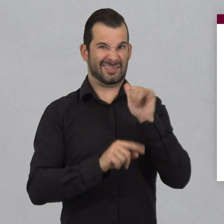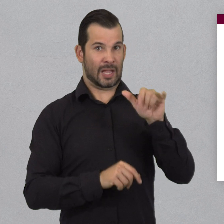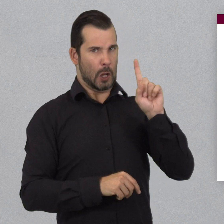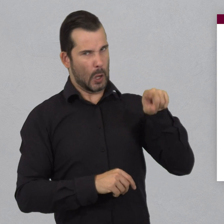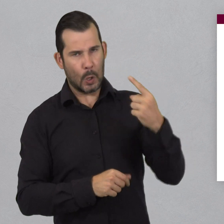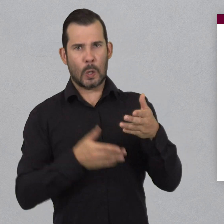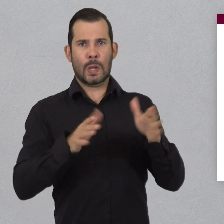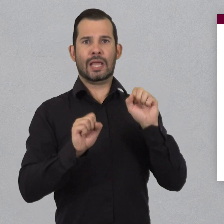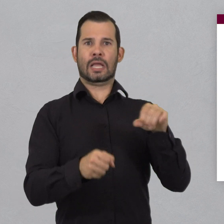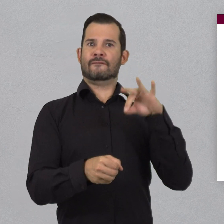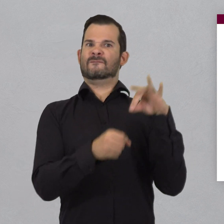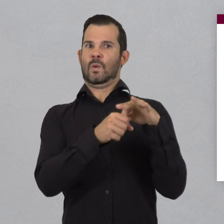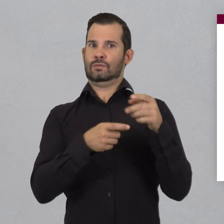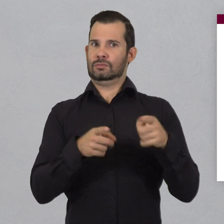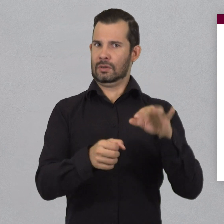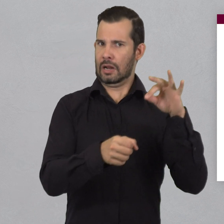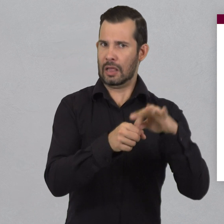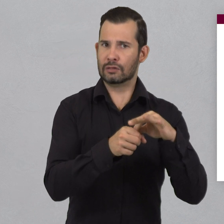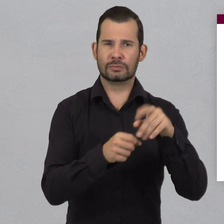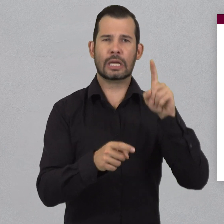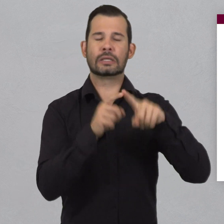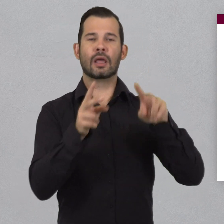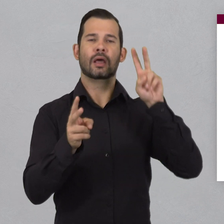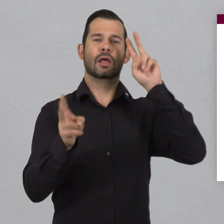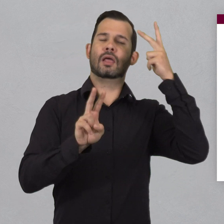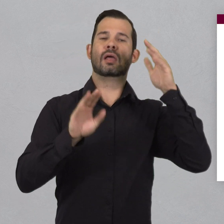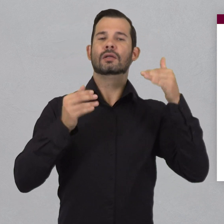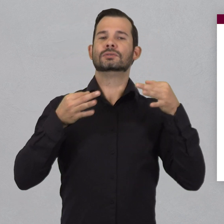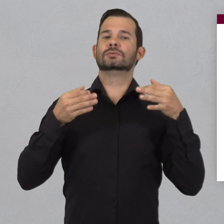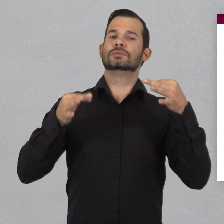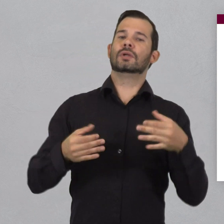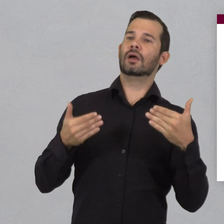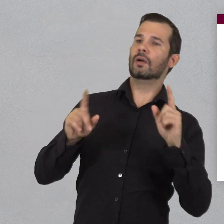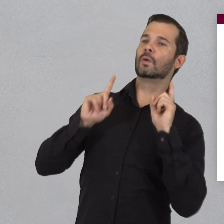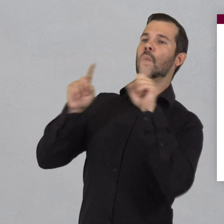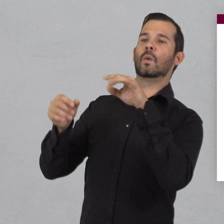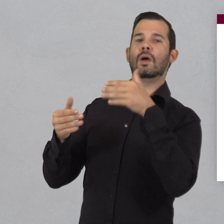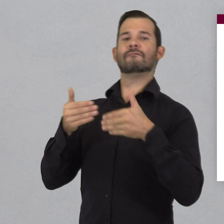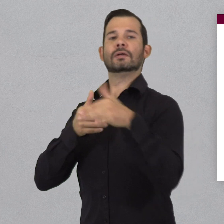it’s the ONLY way you can vote in that election. You can’t change your mind and